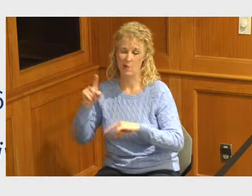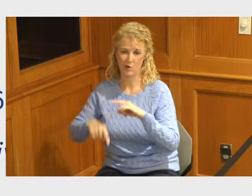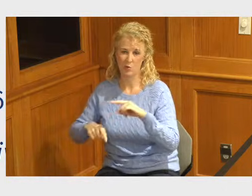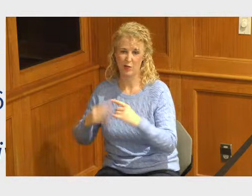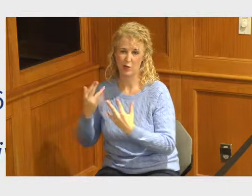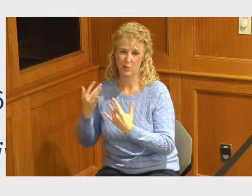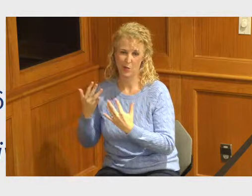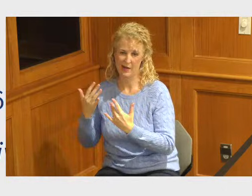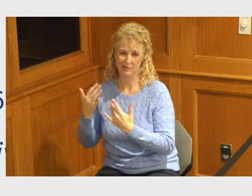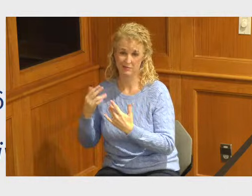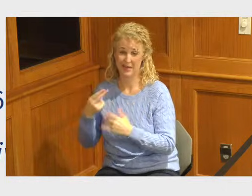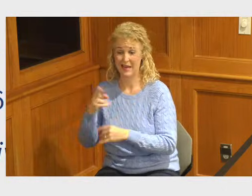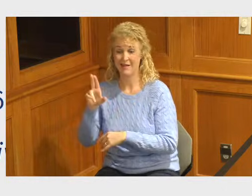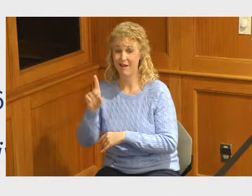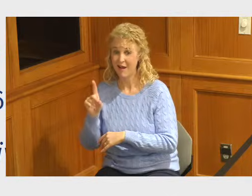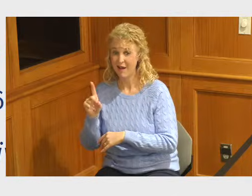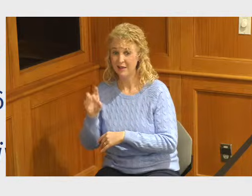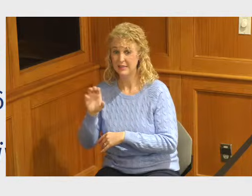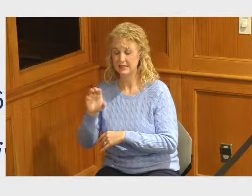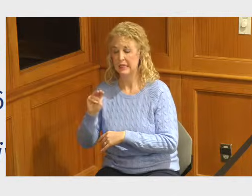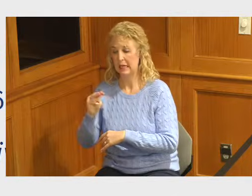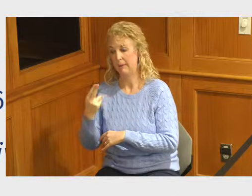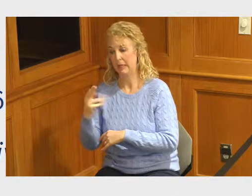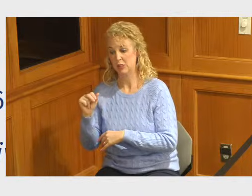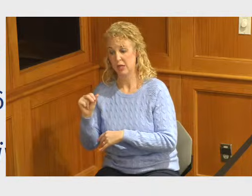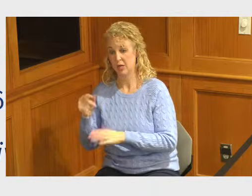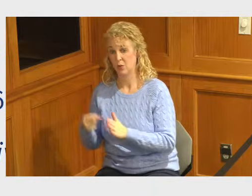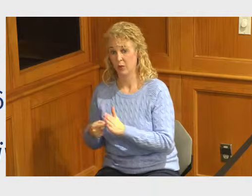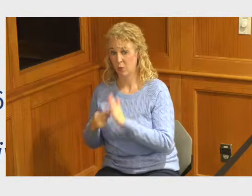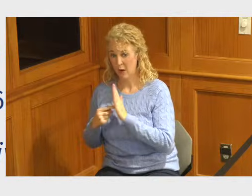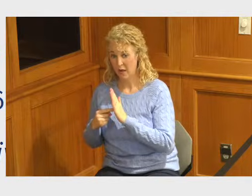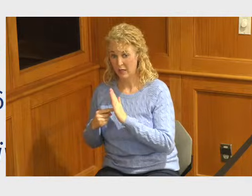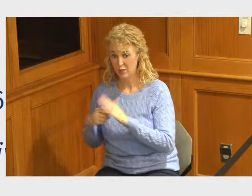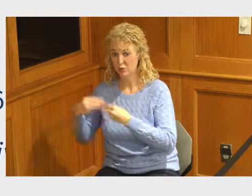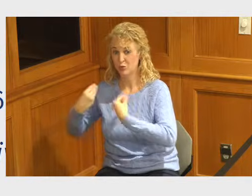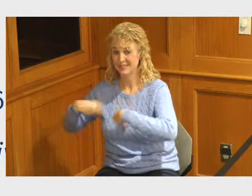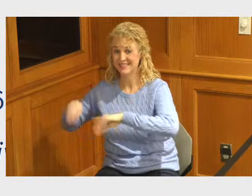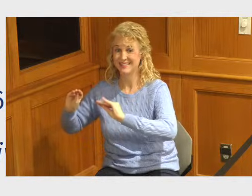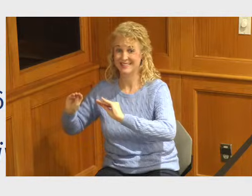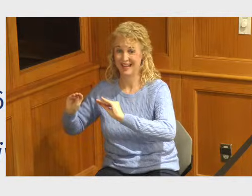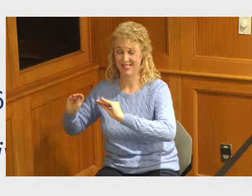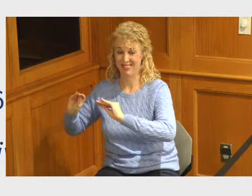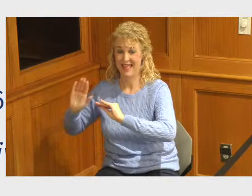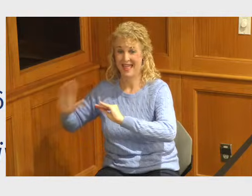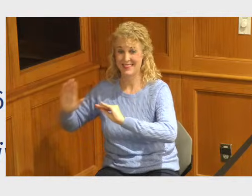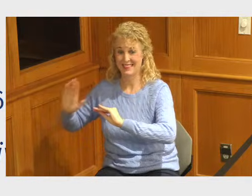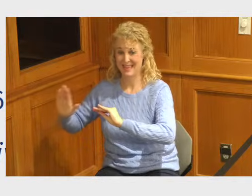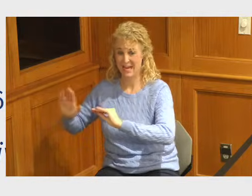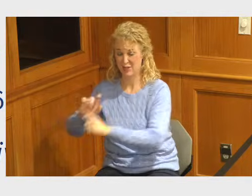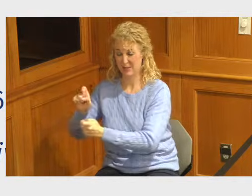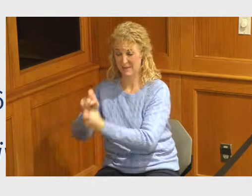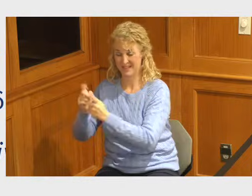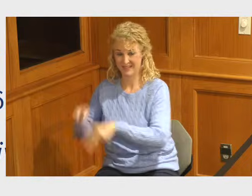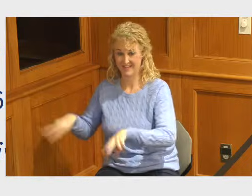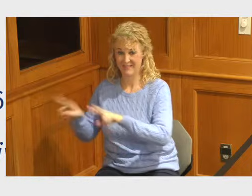On top of that, HUD or CHA is required to sell their land at the appraised value. This project